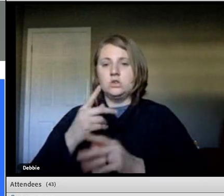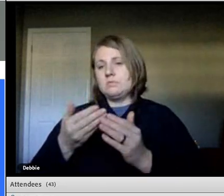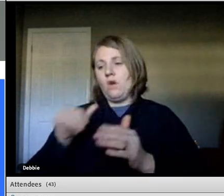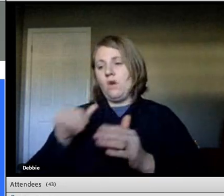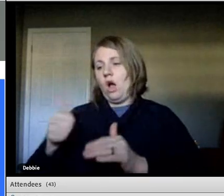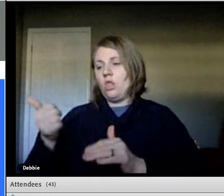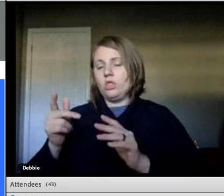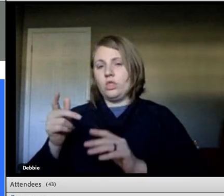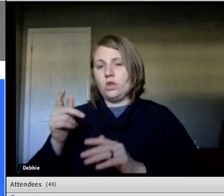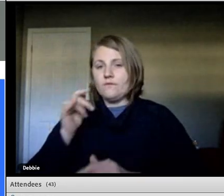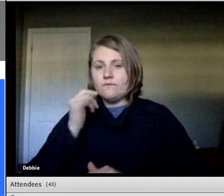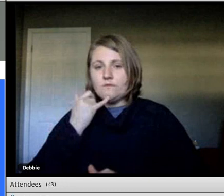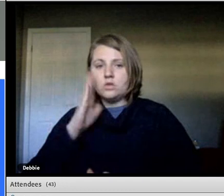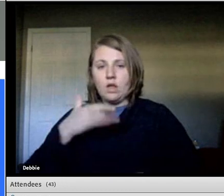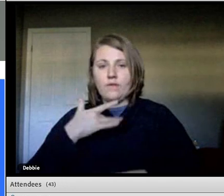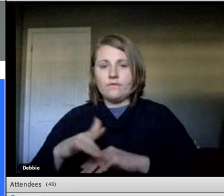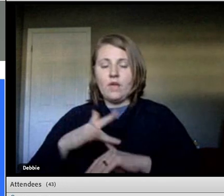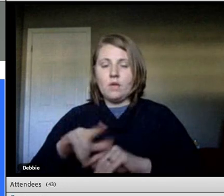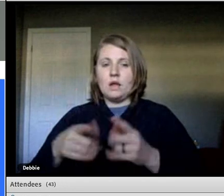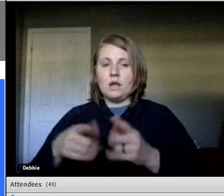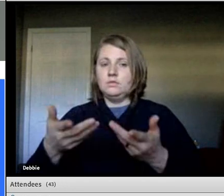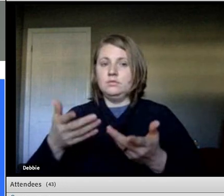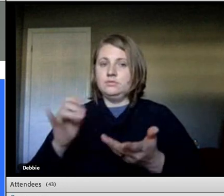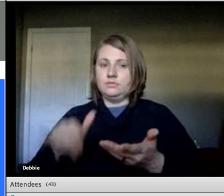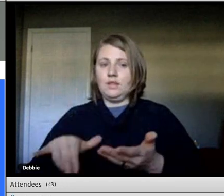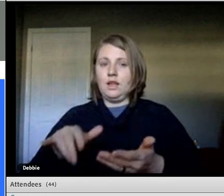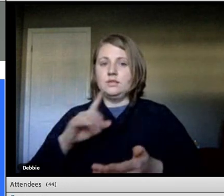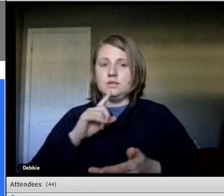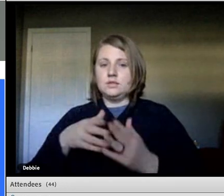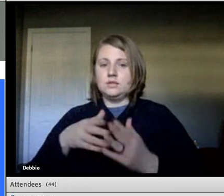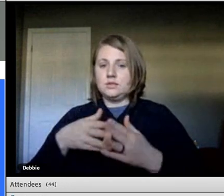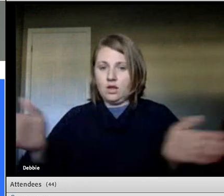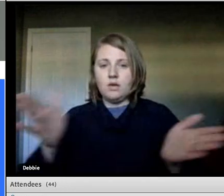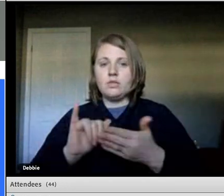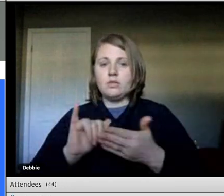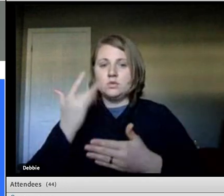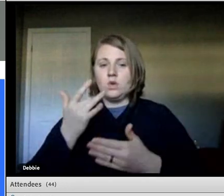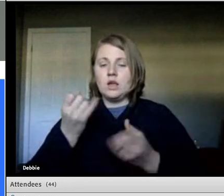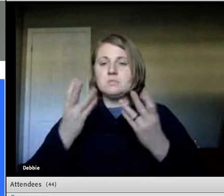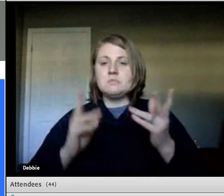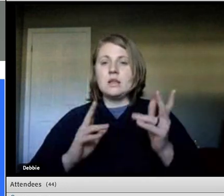and that's why it's so widespread. Right? That's why so many phones are based on it.